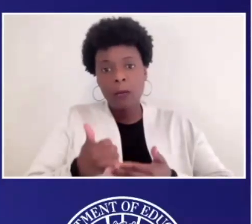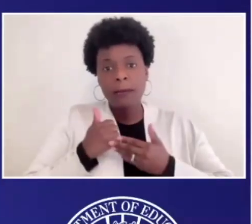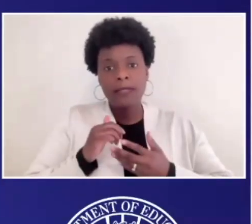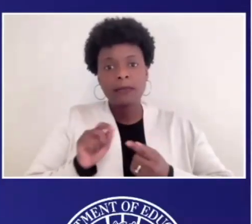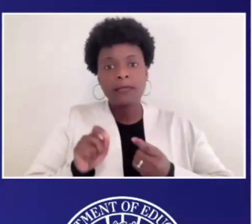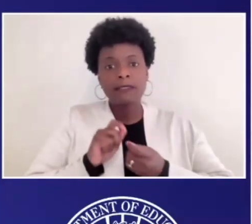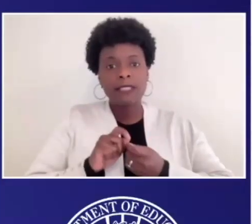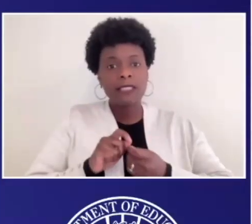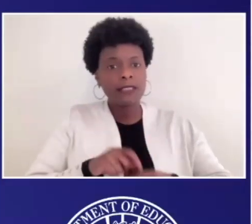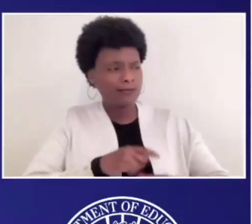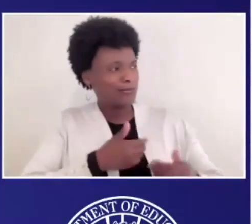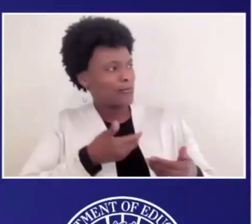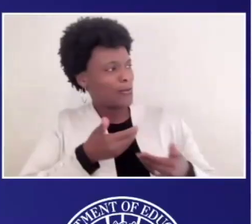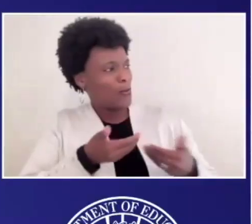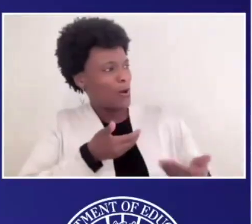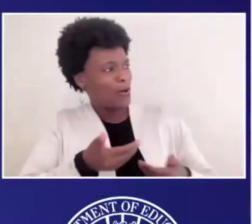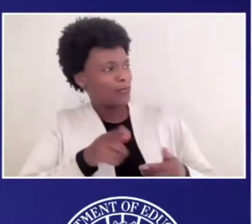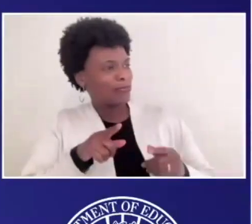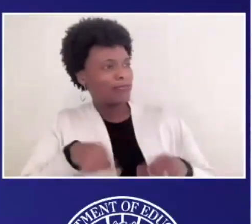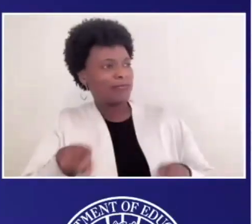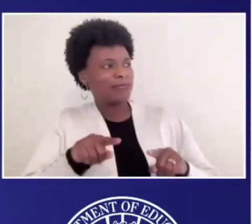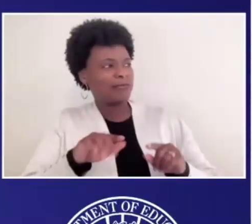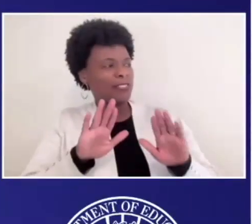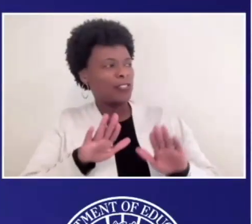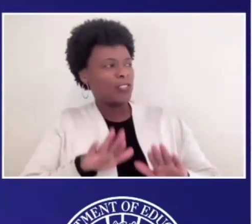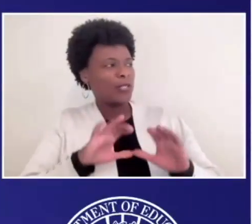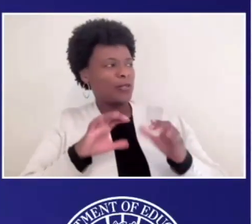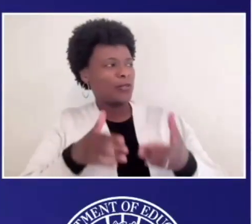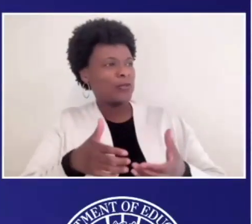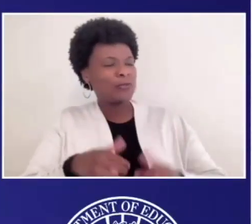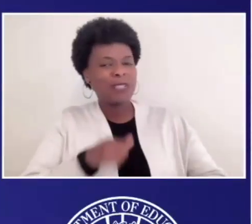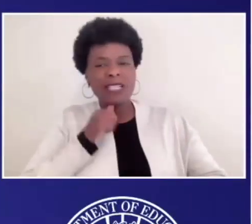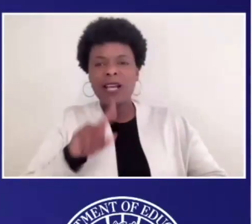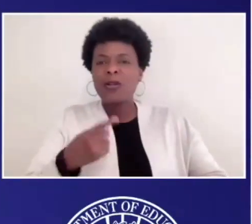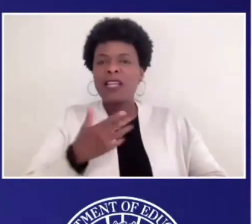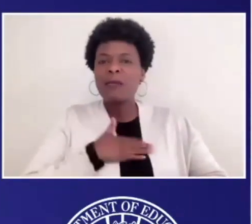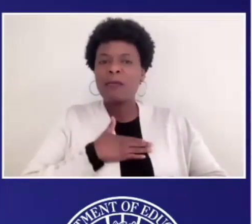You are more than welcome. They're a great group. It's not just my team, it's the whole Ed team.